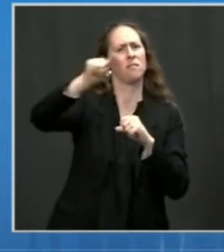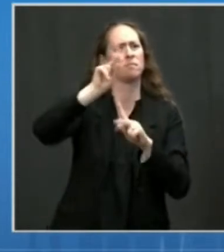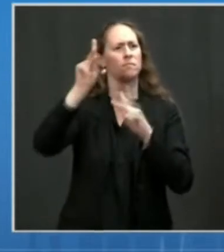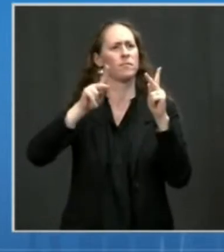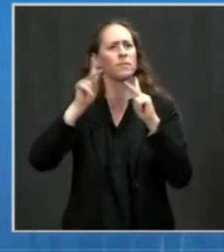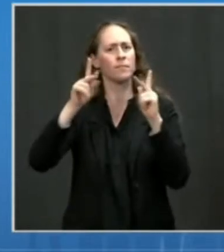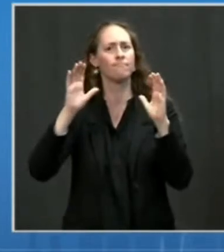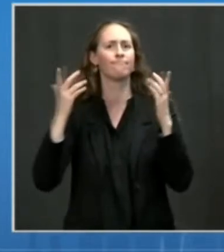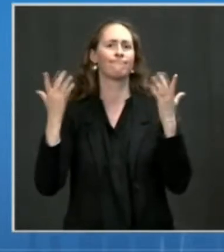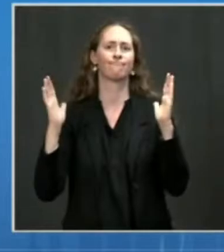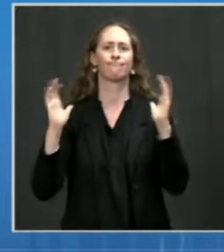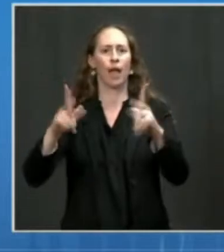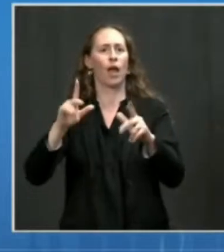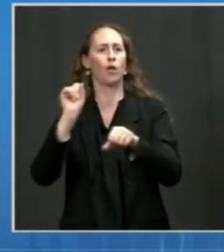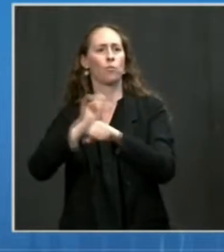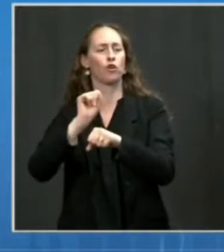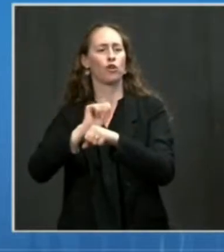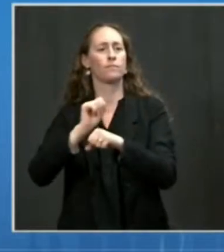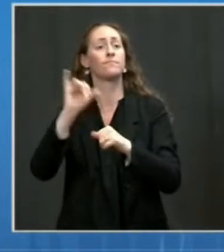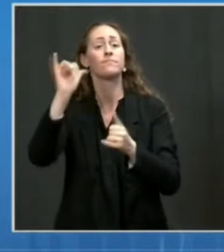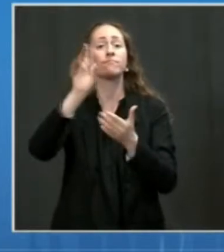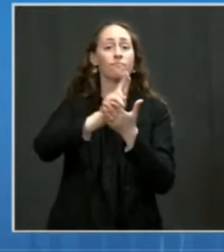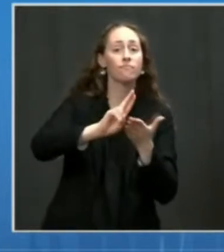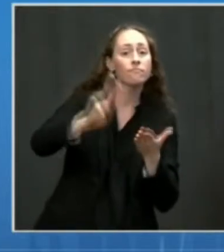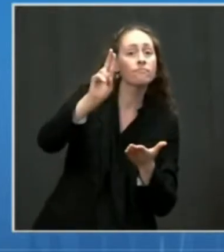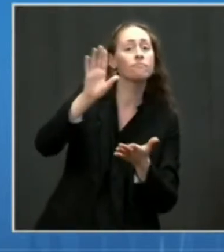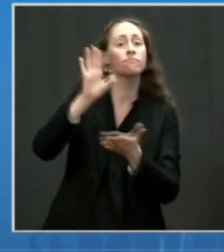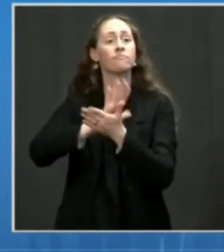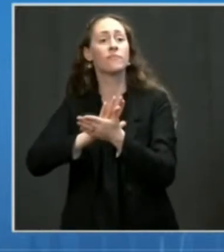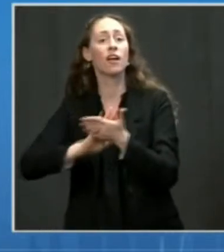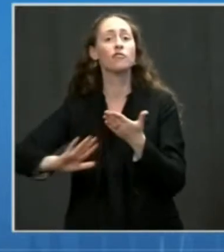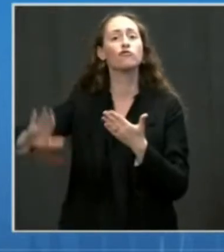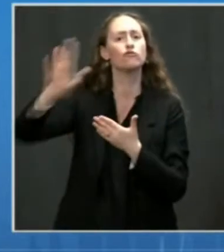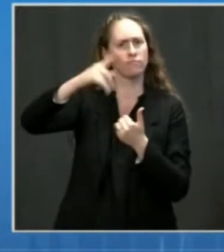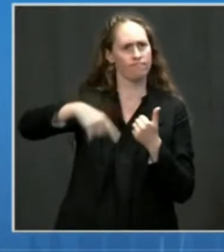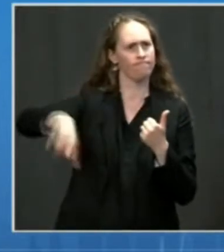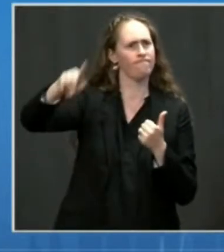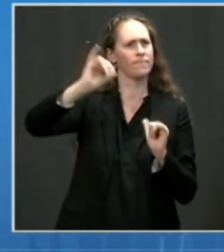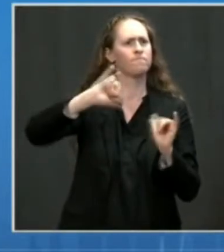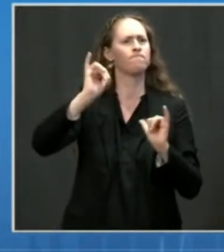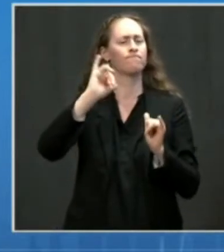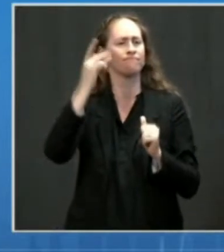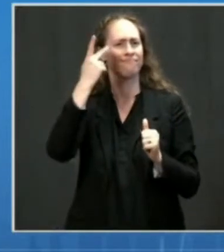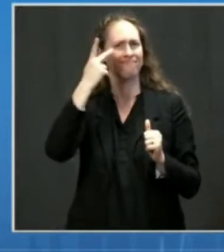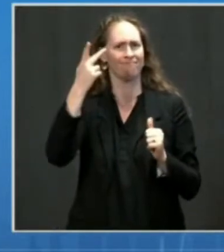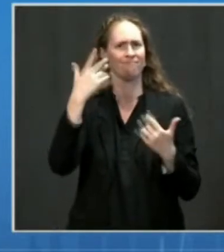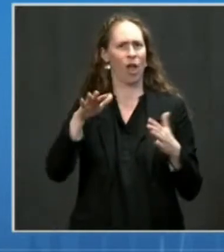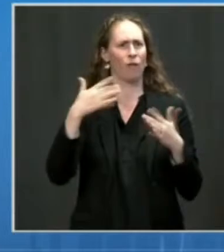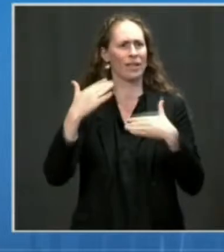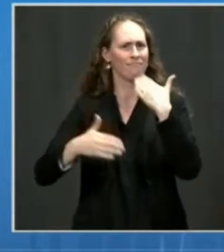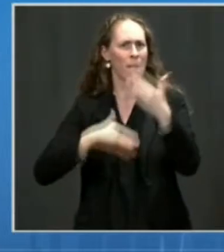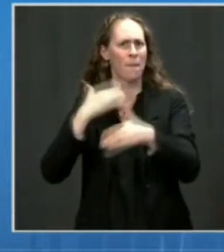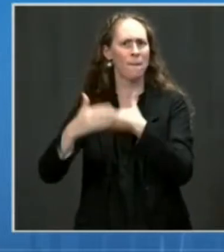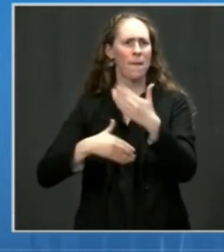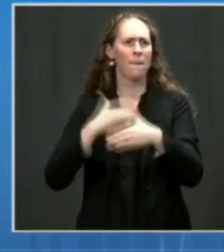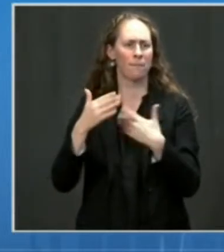ACTIONS TO PROTECT THEIR WORKERS AS THEY COME BACK TO WORK. UNIVERSITIES, OTHER HEALTH